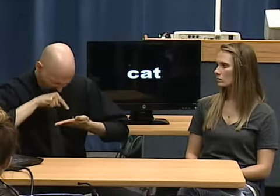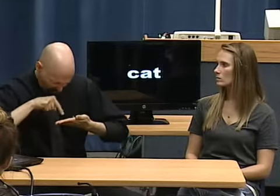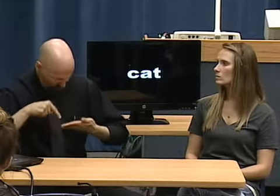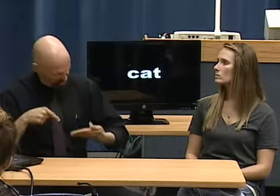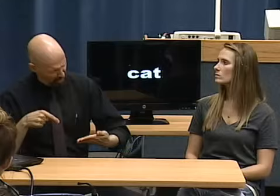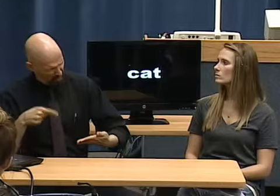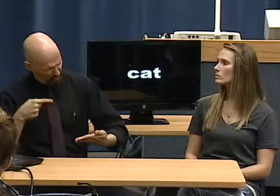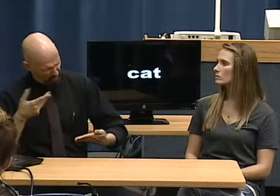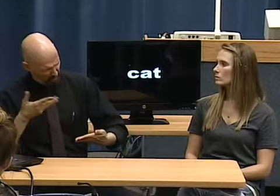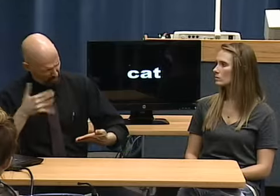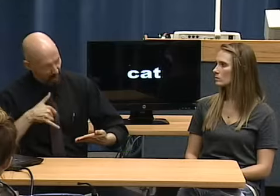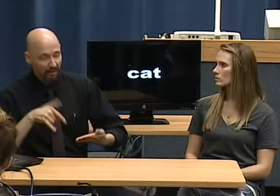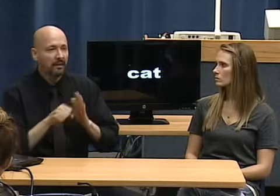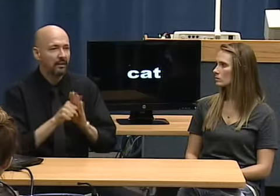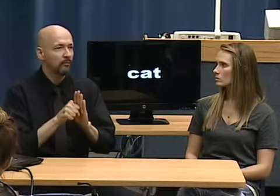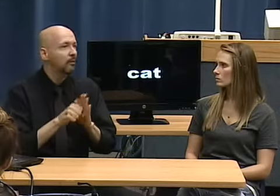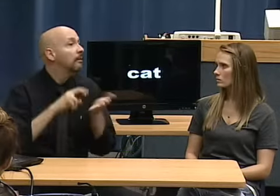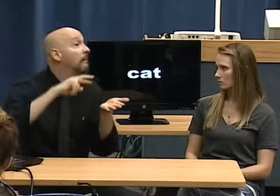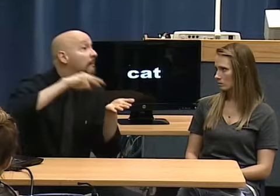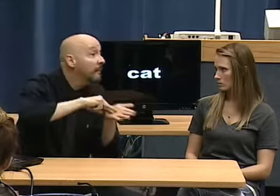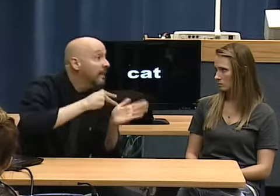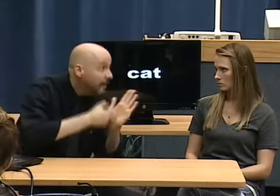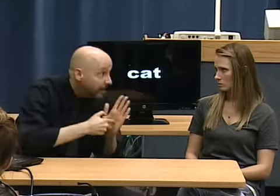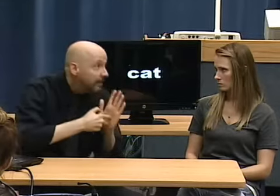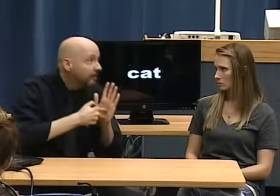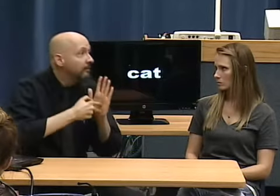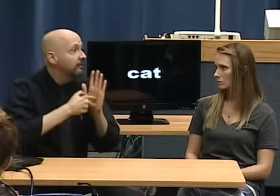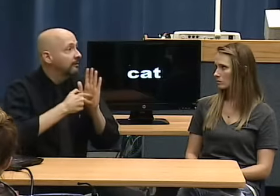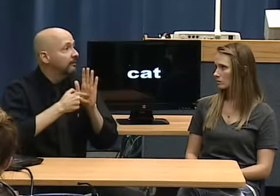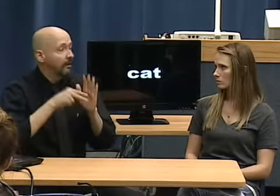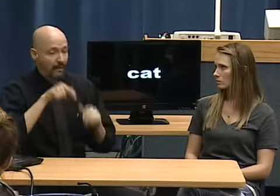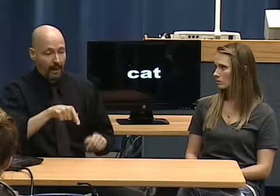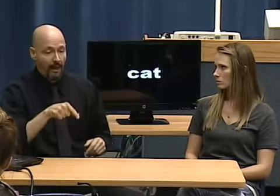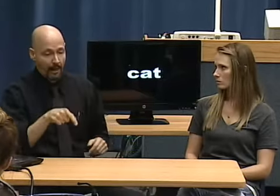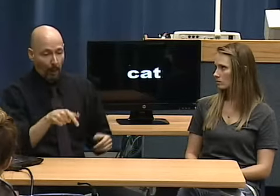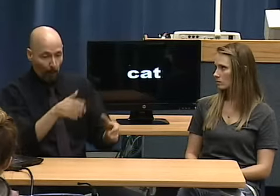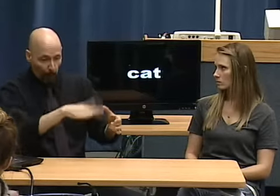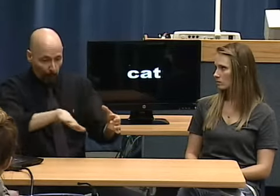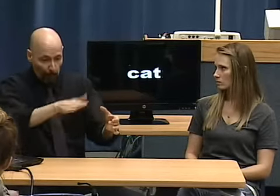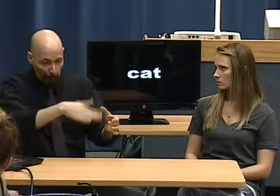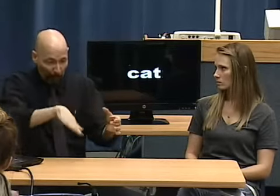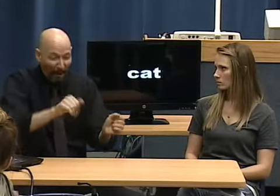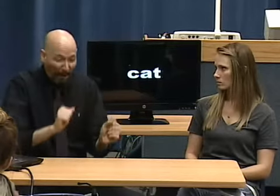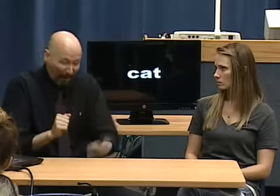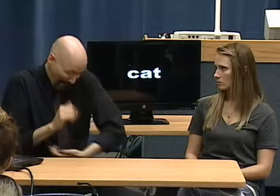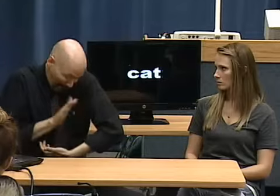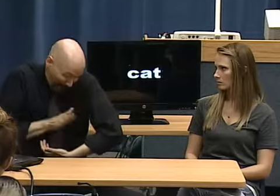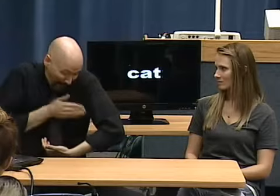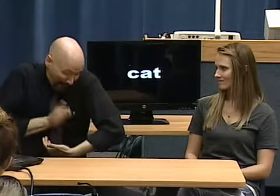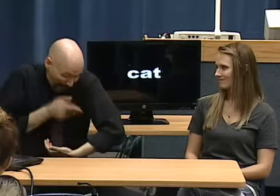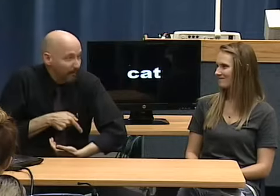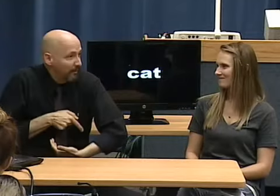What's that? A symbol. It means this animal right here.